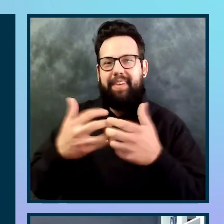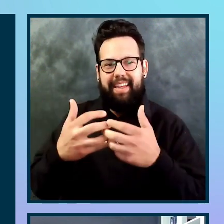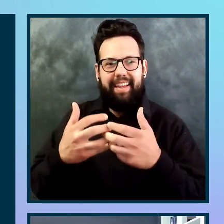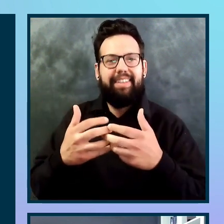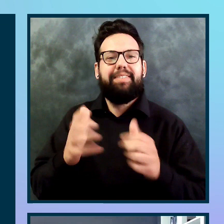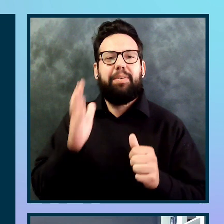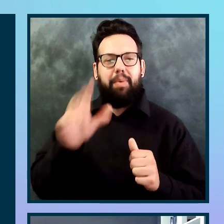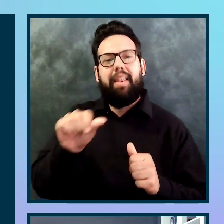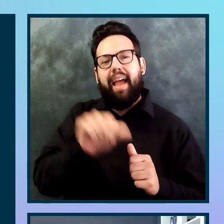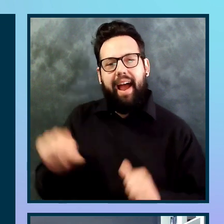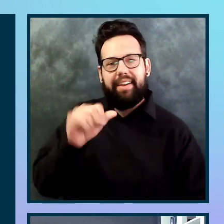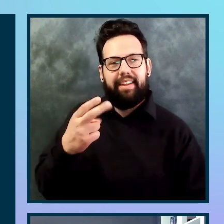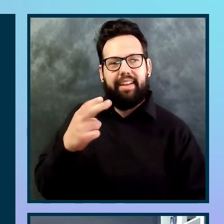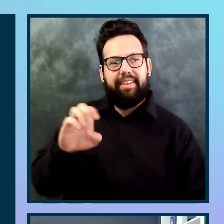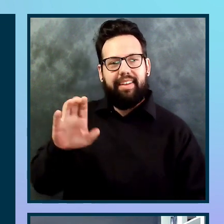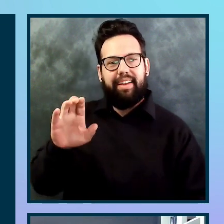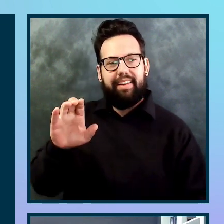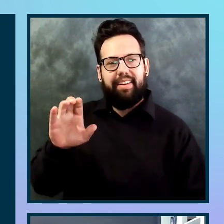it's in the light. We might put it in the chat.